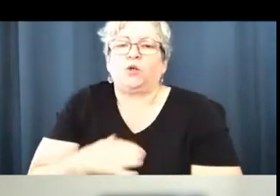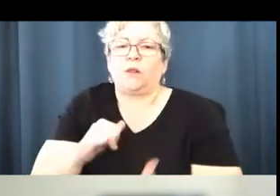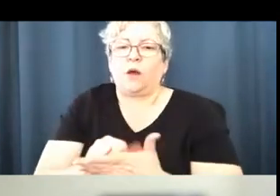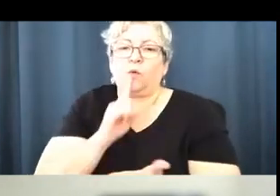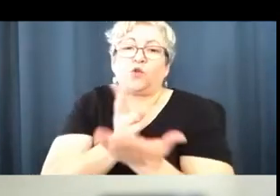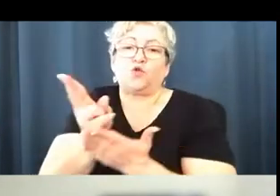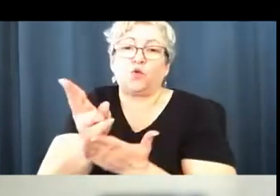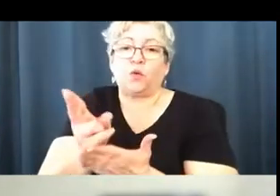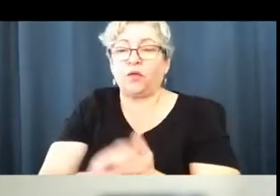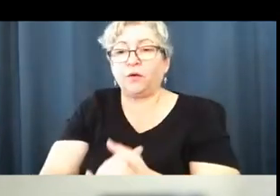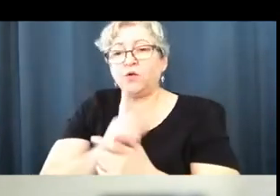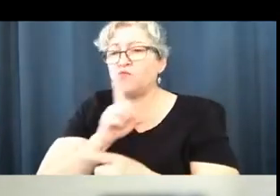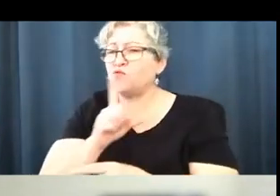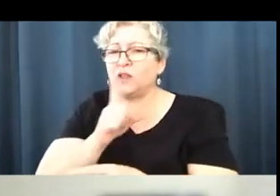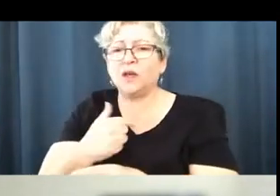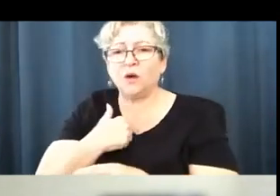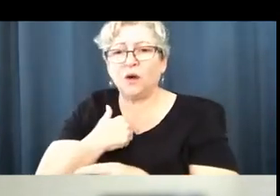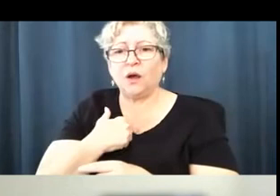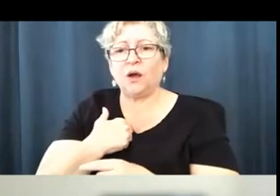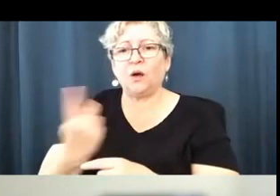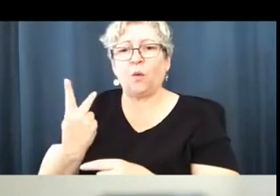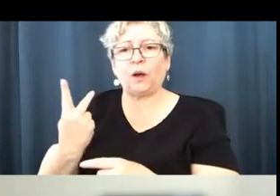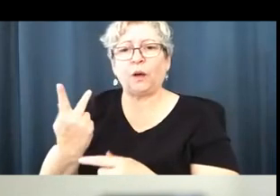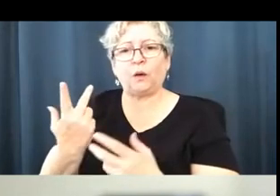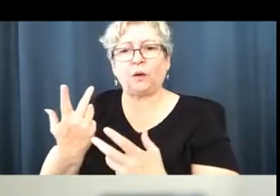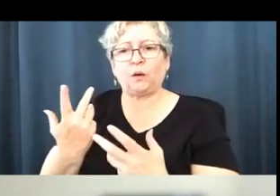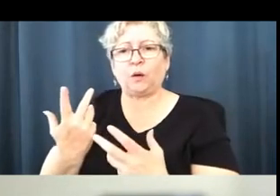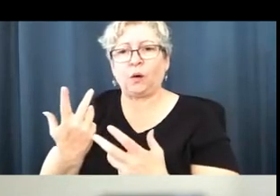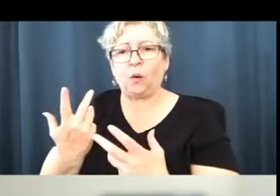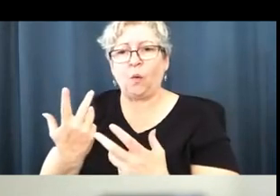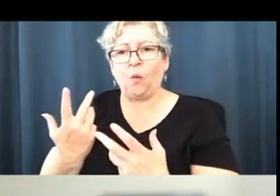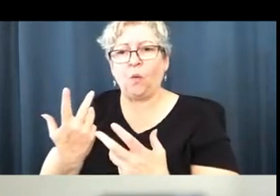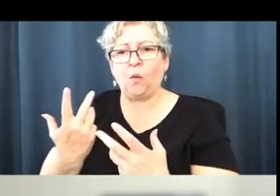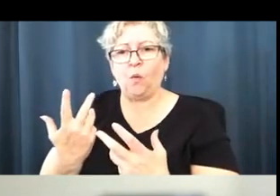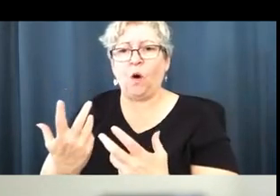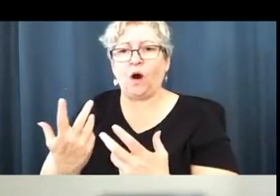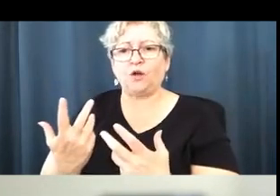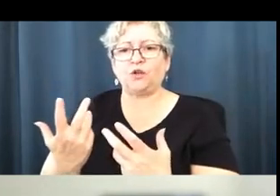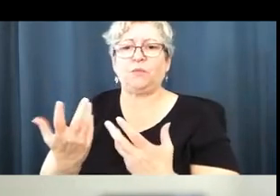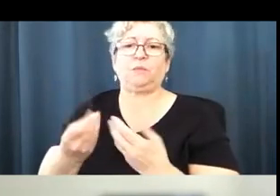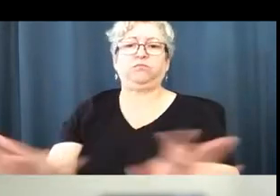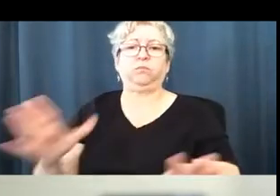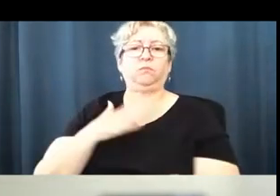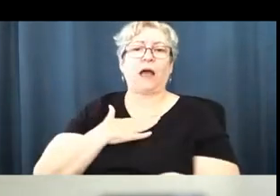We really mean I want to be obsolete, we want to not have to do this, we wish there was a magic button but there's not.